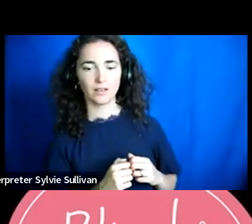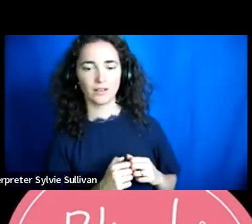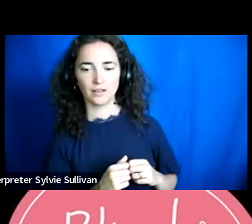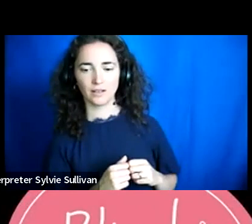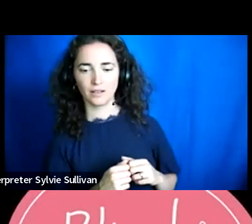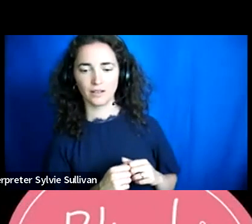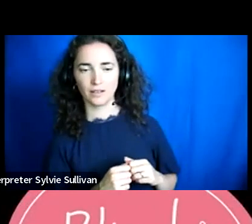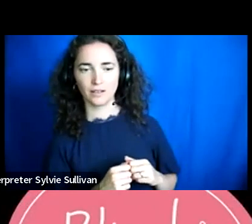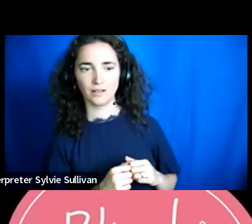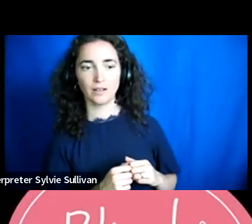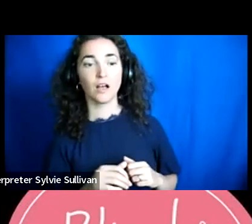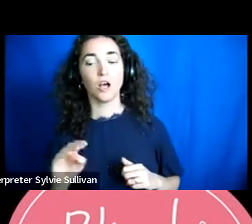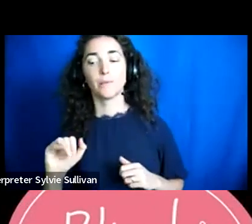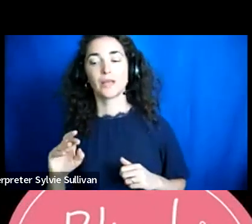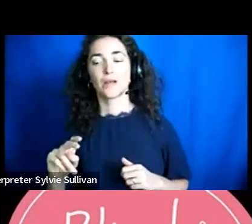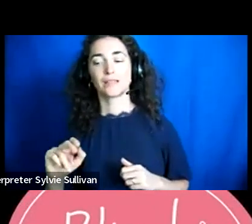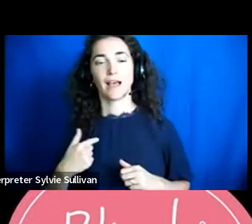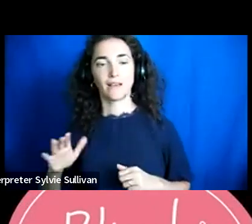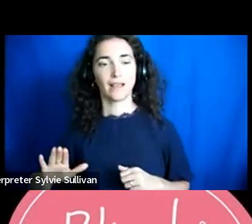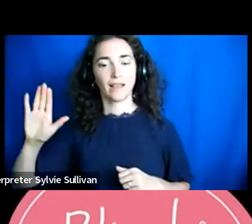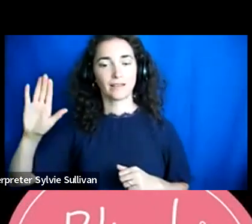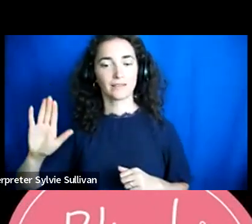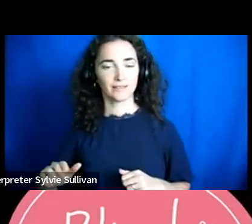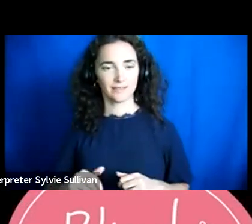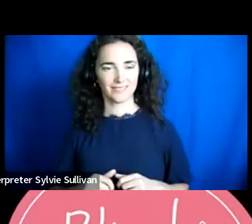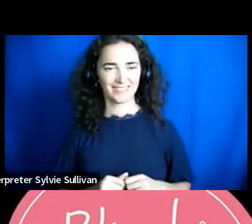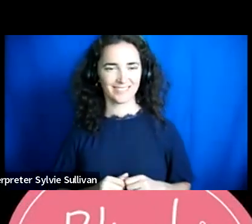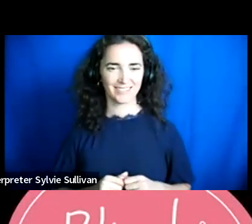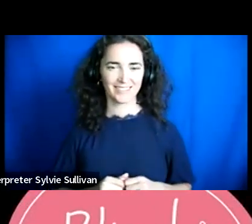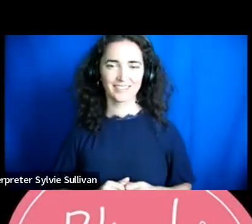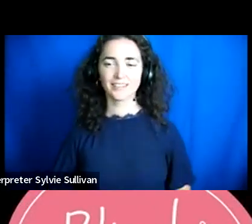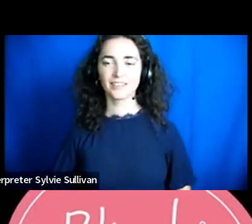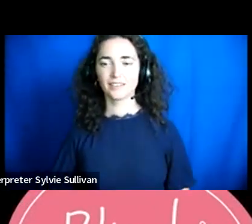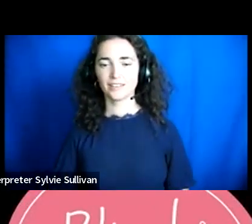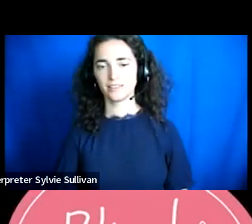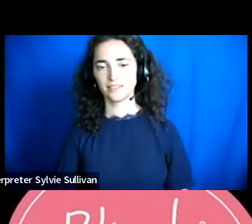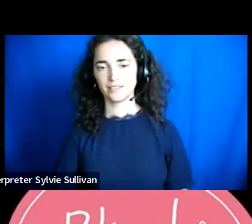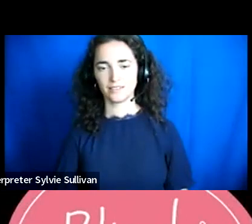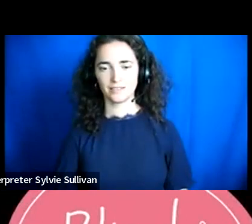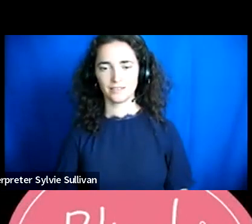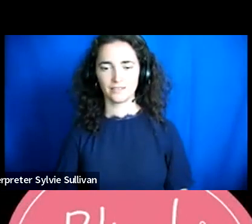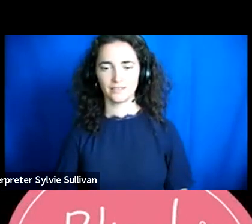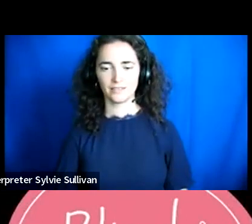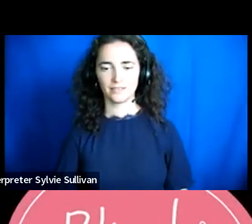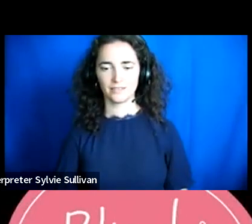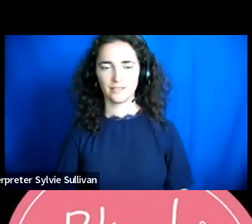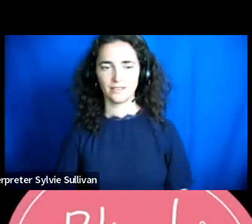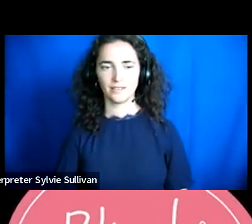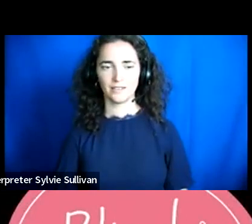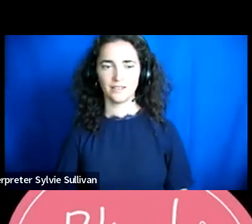Up Miranda.